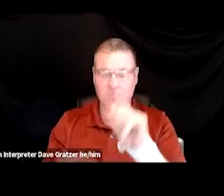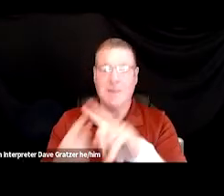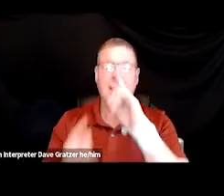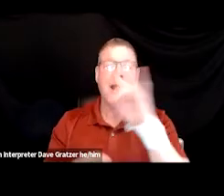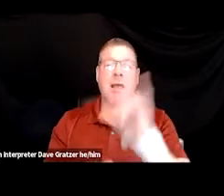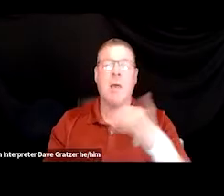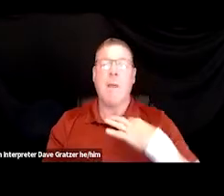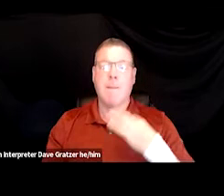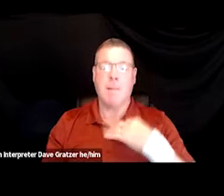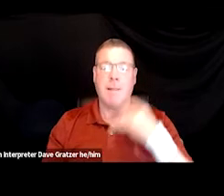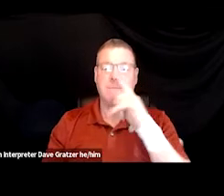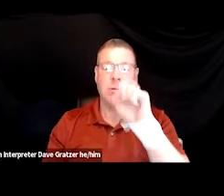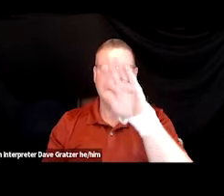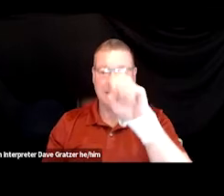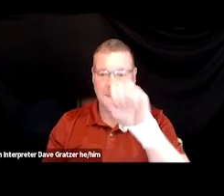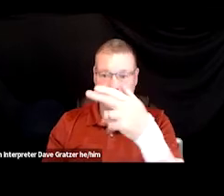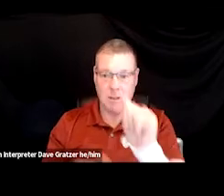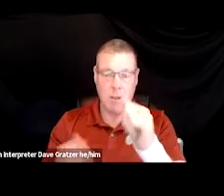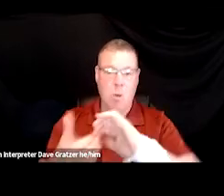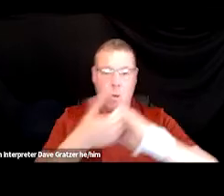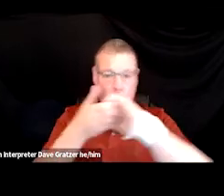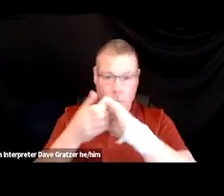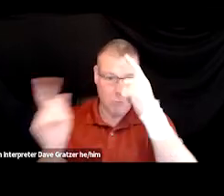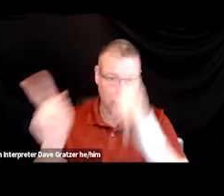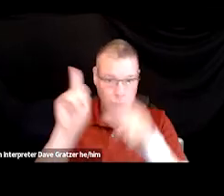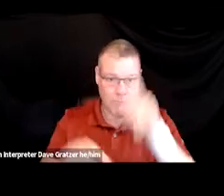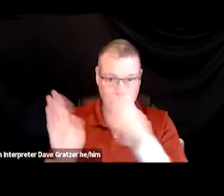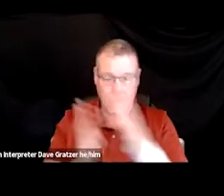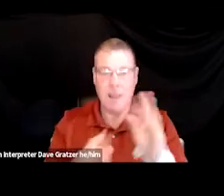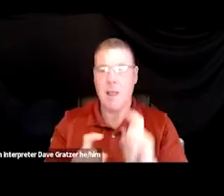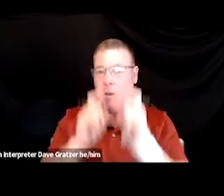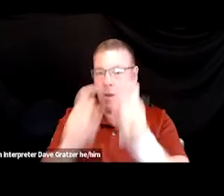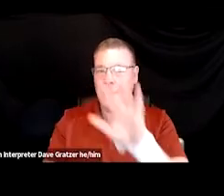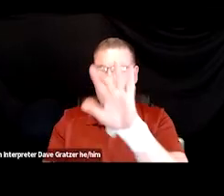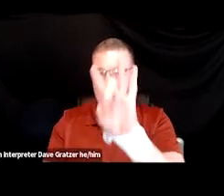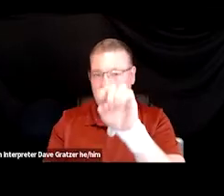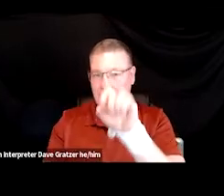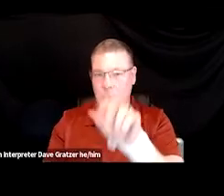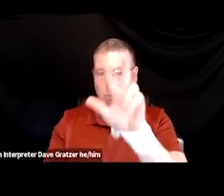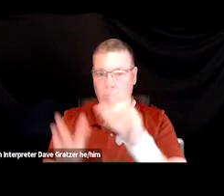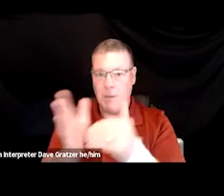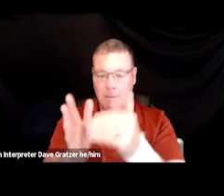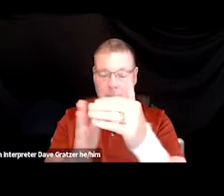the SAMHSA Cooperative Agreement Grant, and was awarded about 8.3 million in funding.